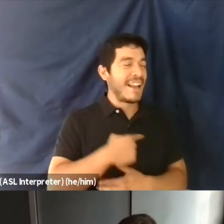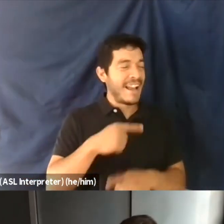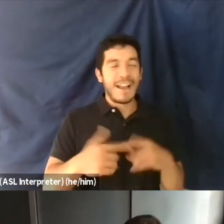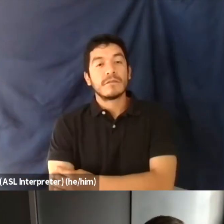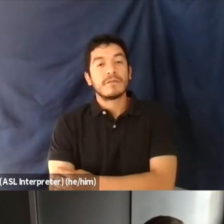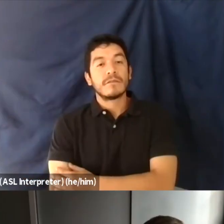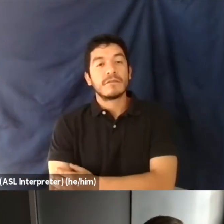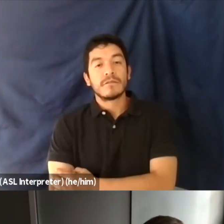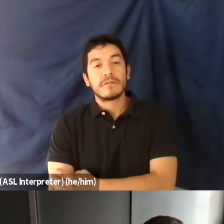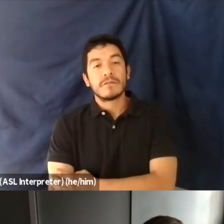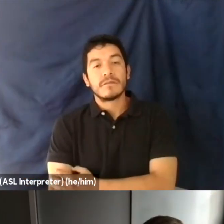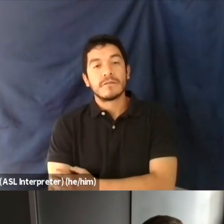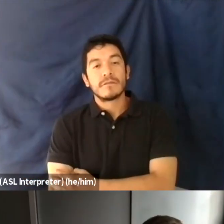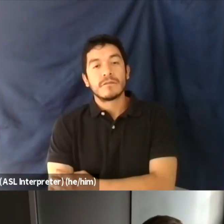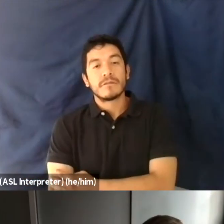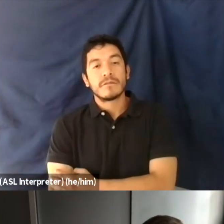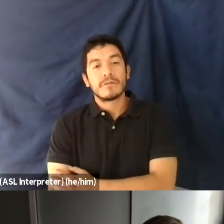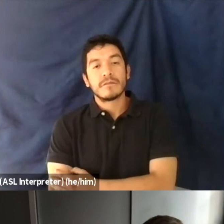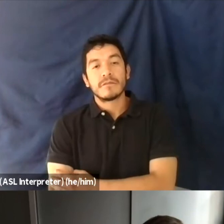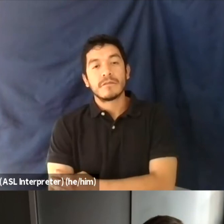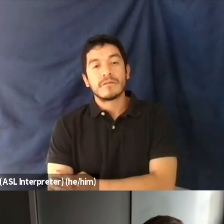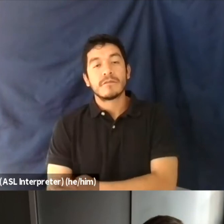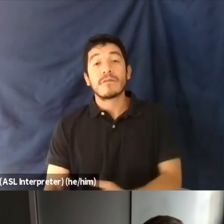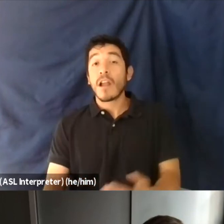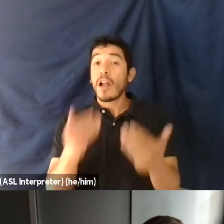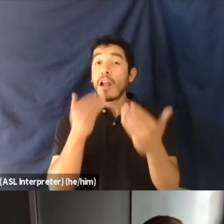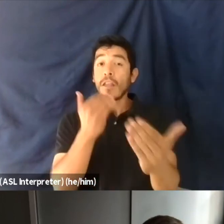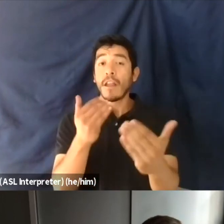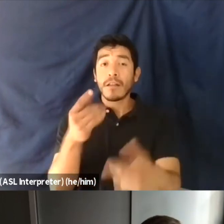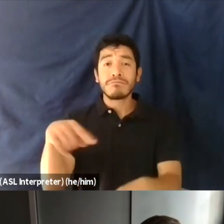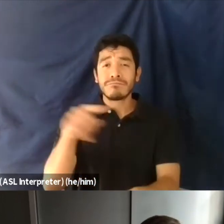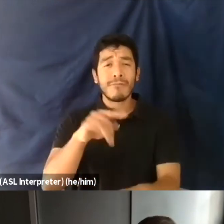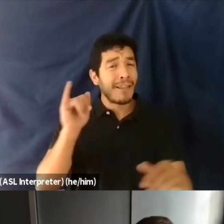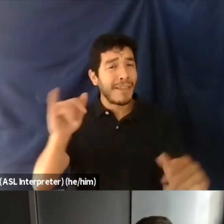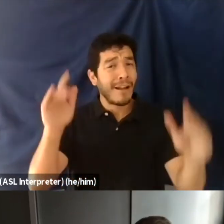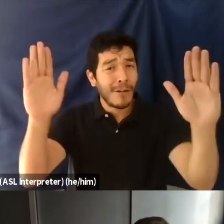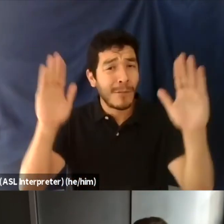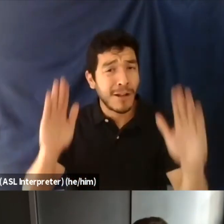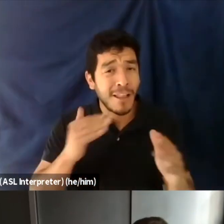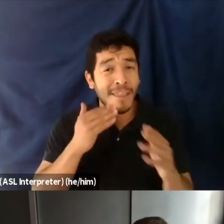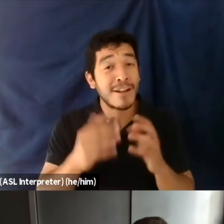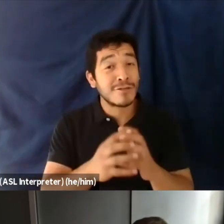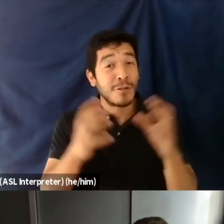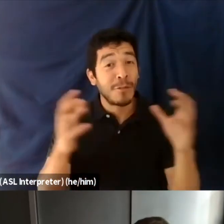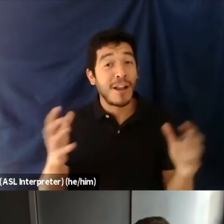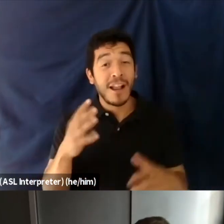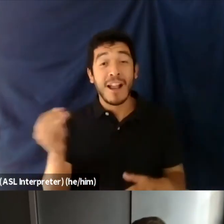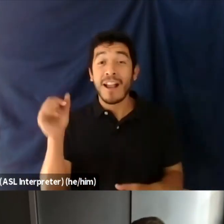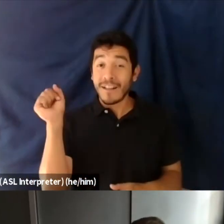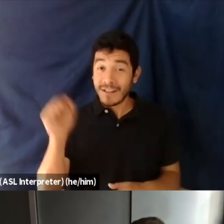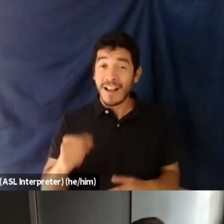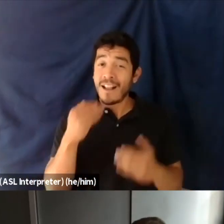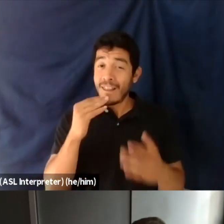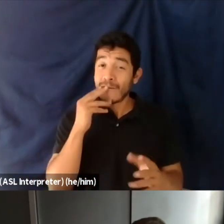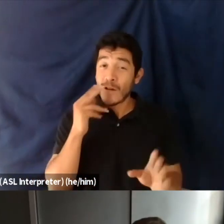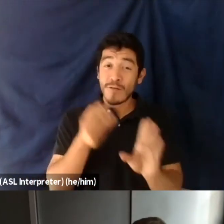Cool, well, thanks guys. That was amazing, thank you so much. And yeah, thanks for watching everybody and, yeah.